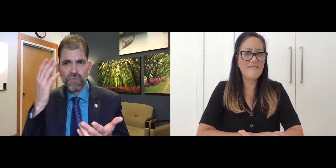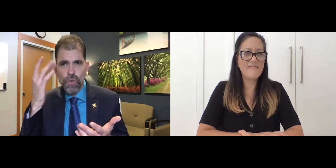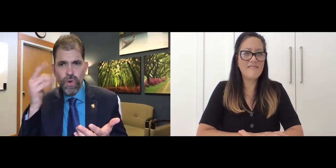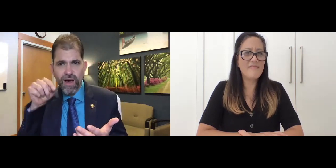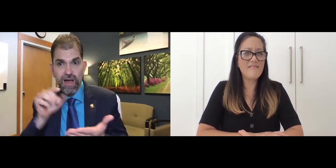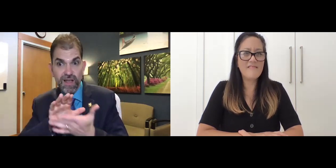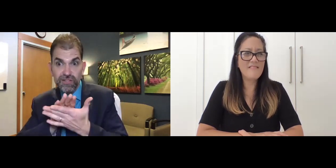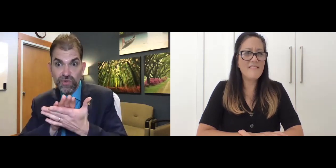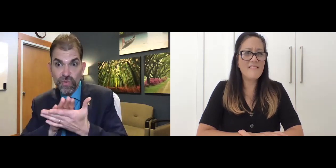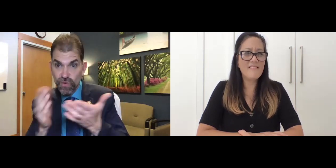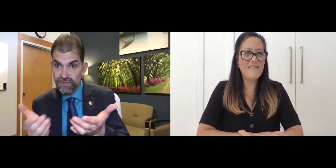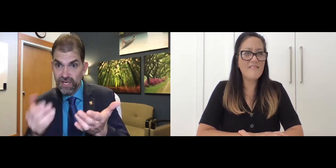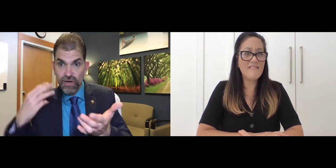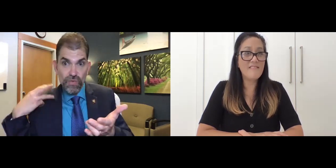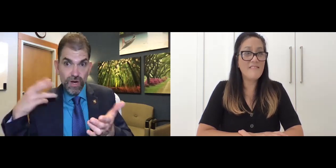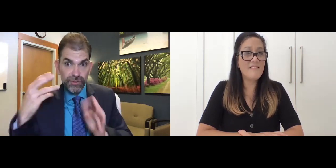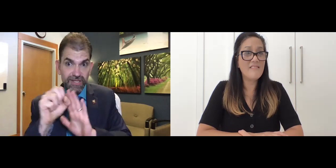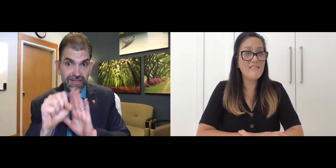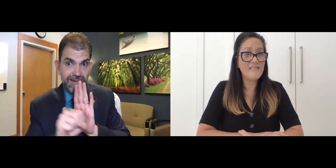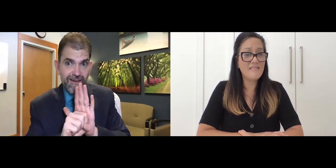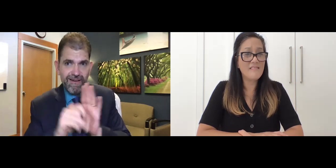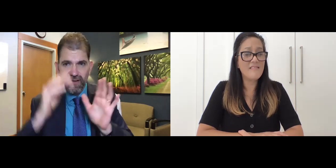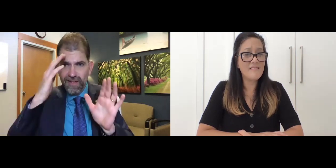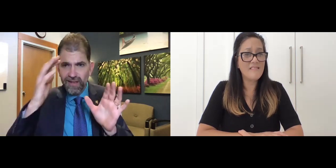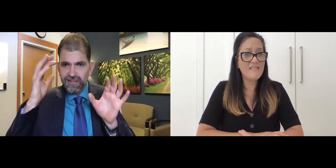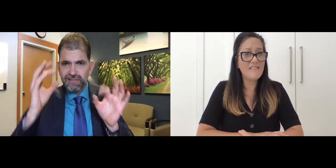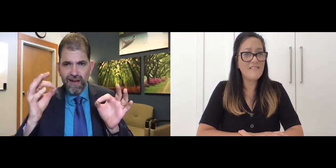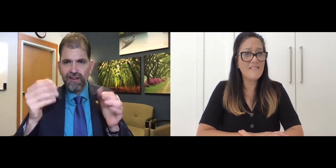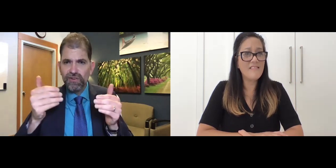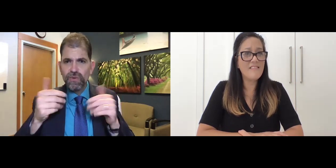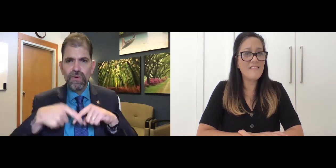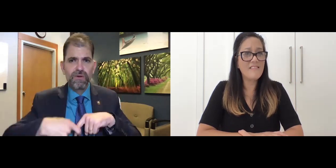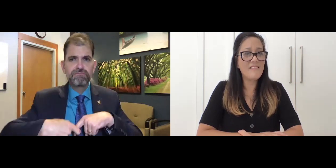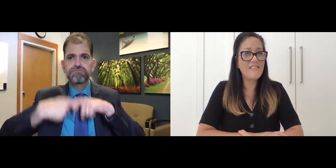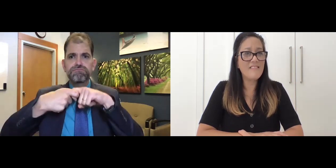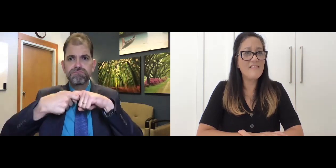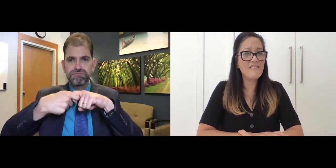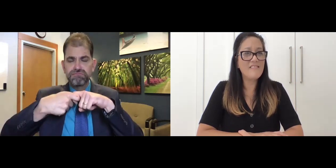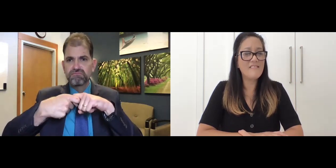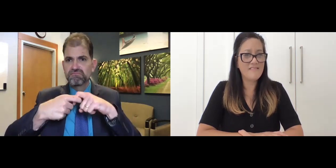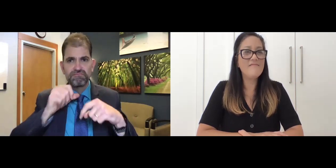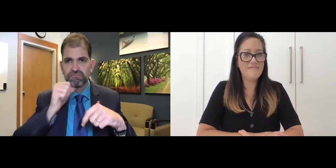to understand the reason behind the schools deciding to